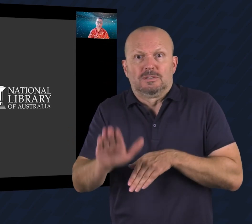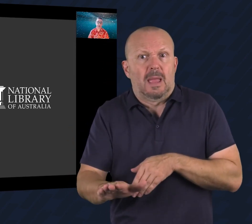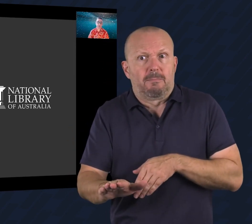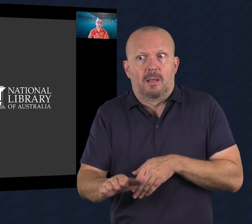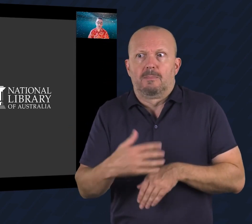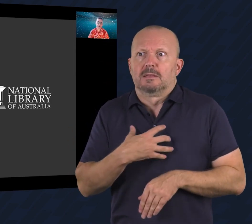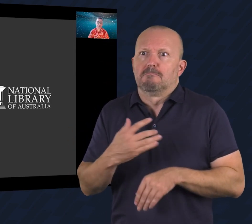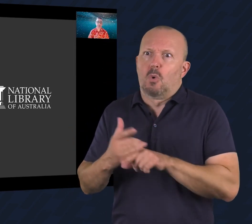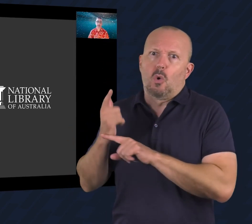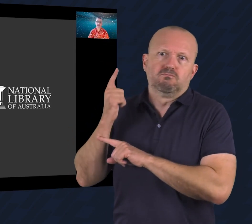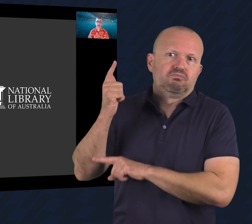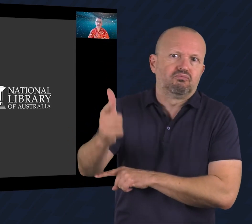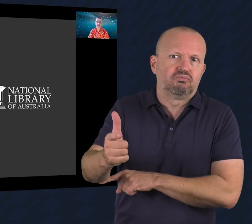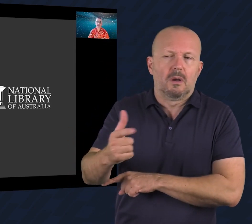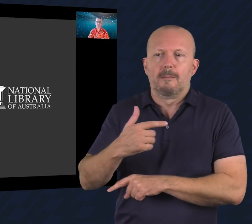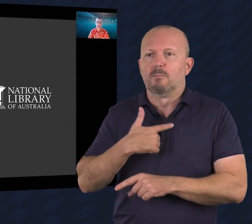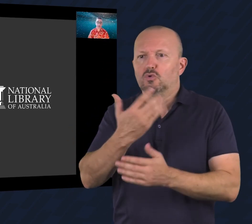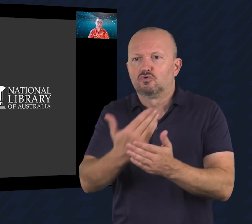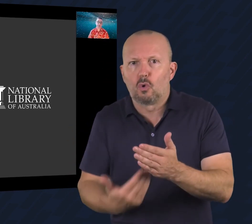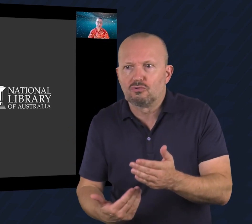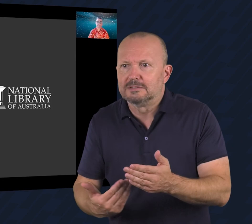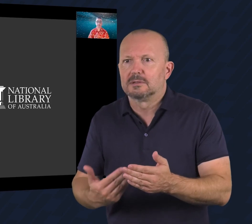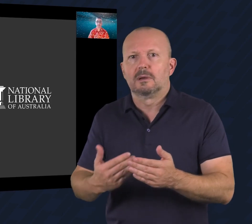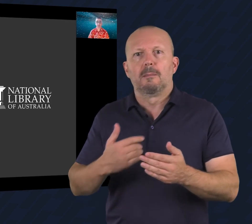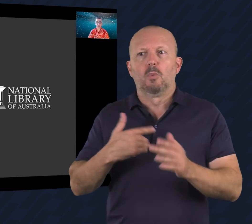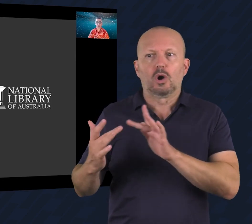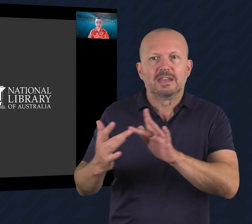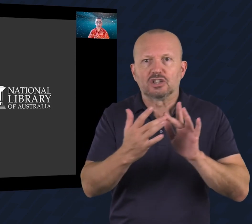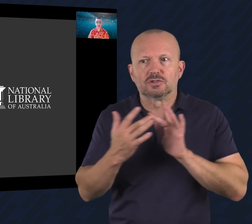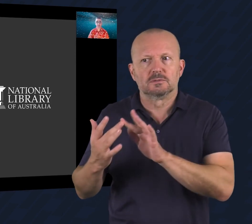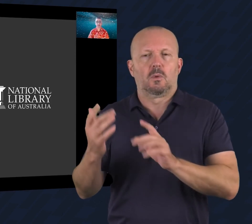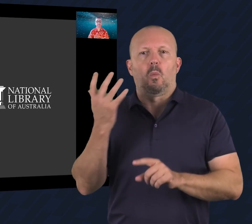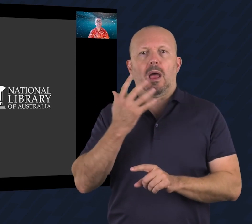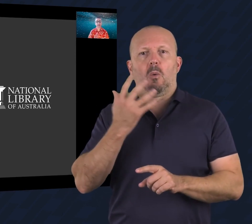and there are more stories to share and more connections to make. So, please do get in touch with us.